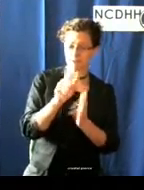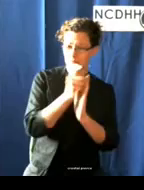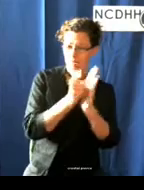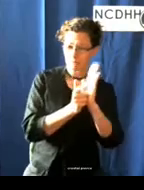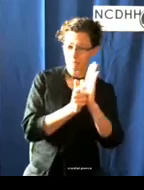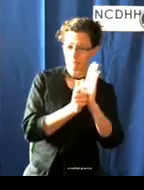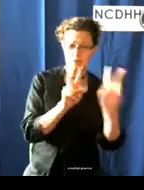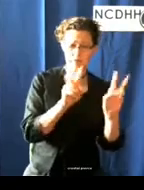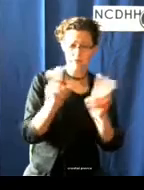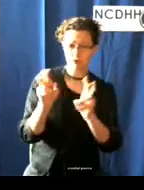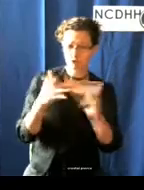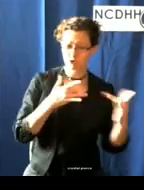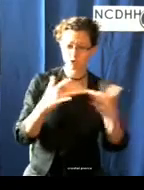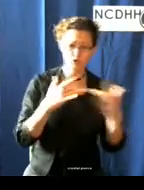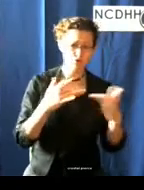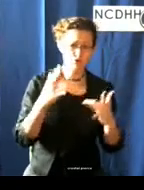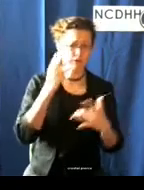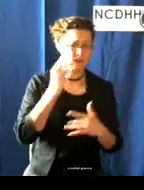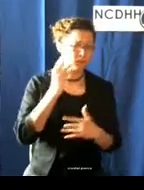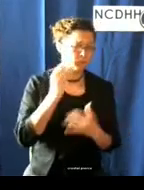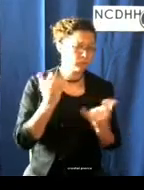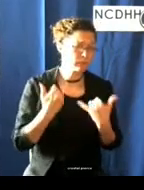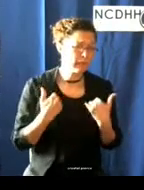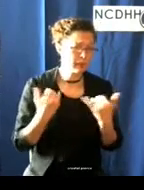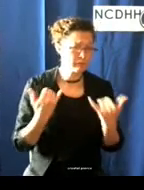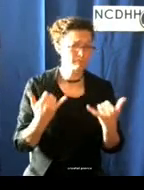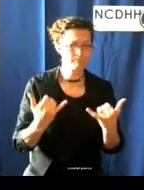WE WOULD STRONGLY URGE YOU AND RECOMMEND YOU TO SEE A